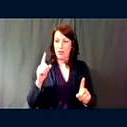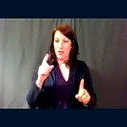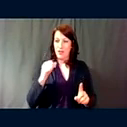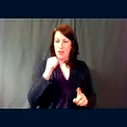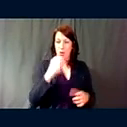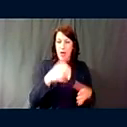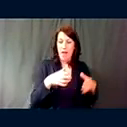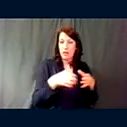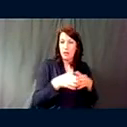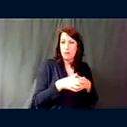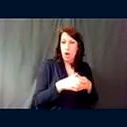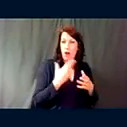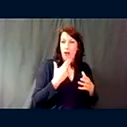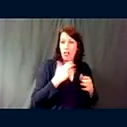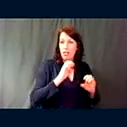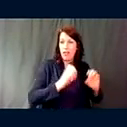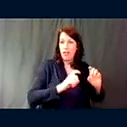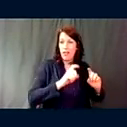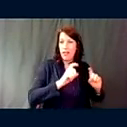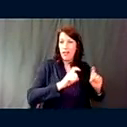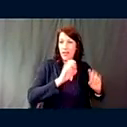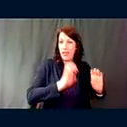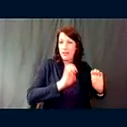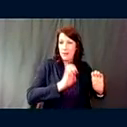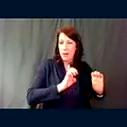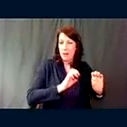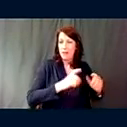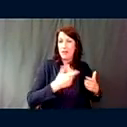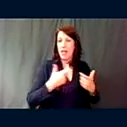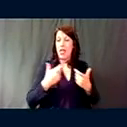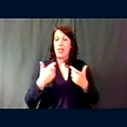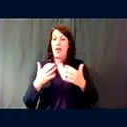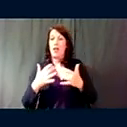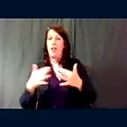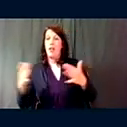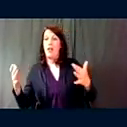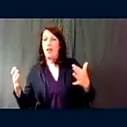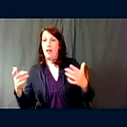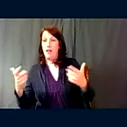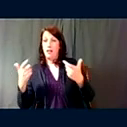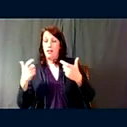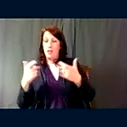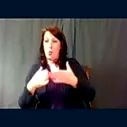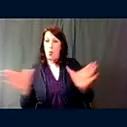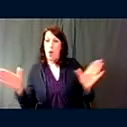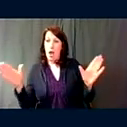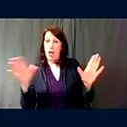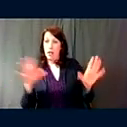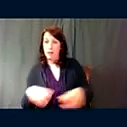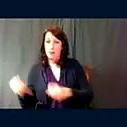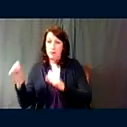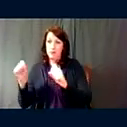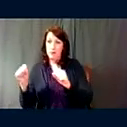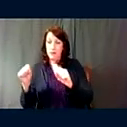YOU DON'T GO FROM YOUR SMALL EXPERIMENT AND THEN POLICY